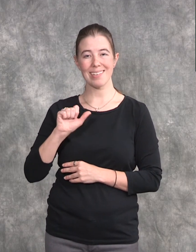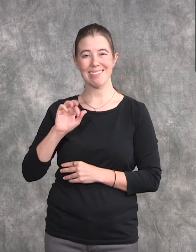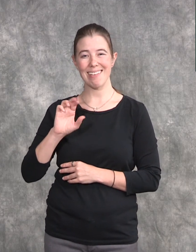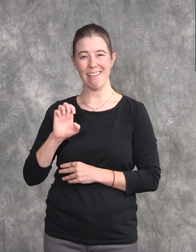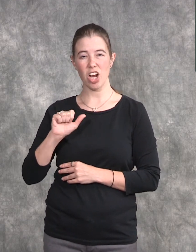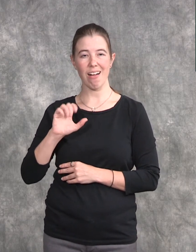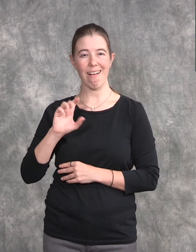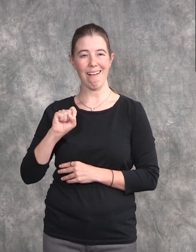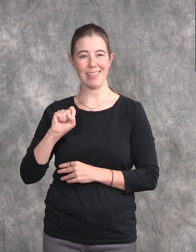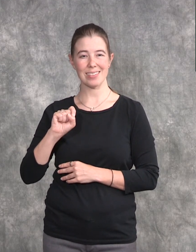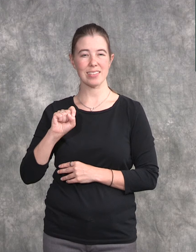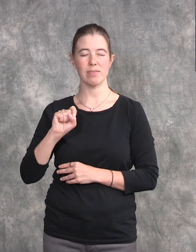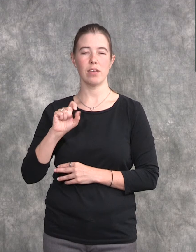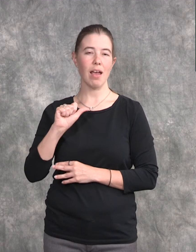Act, the ACA.